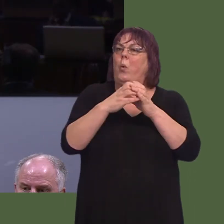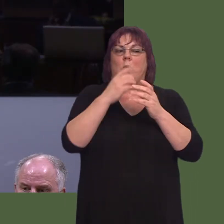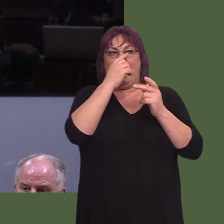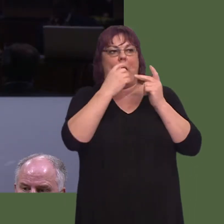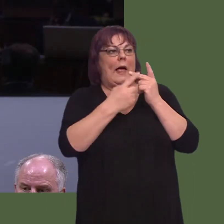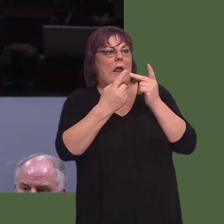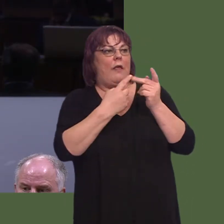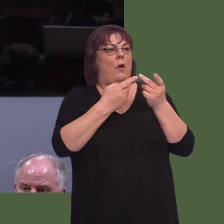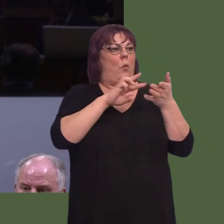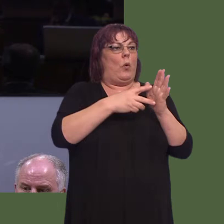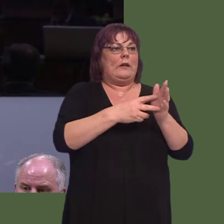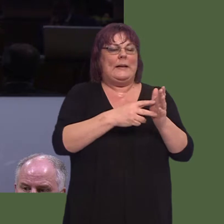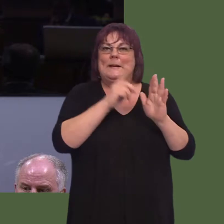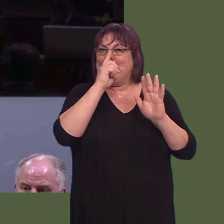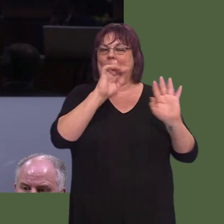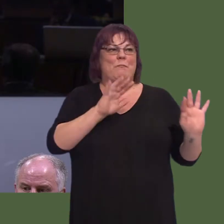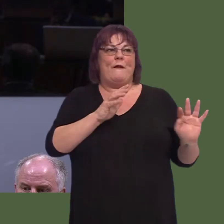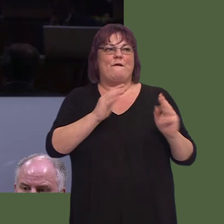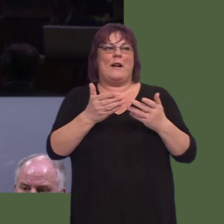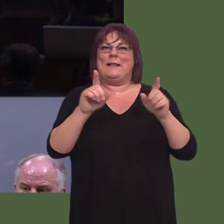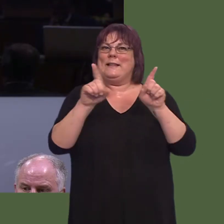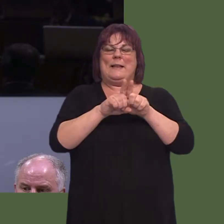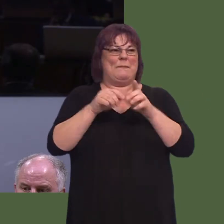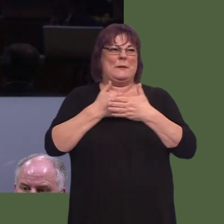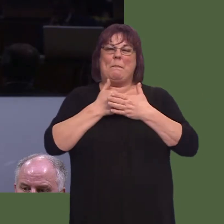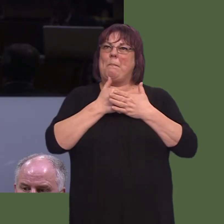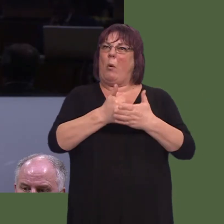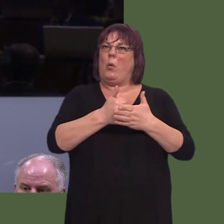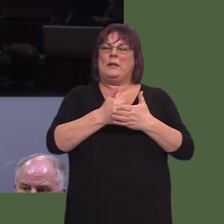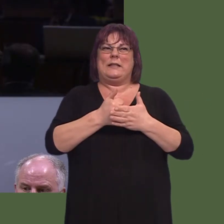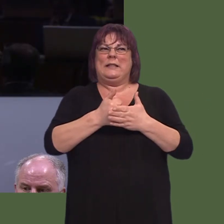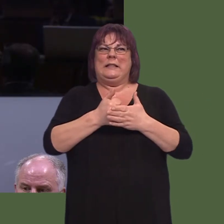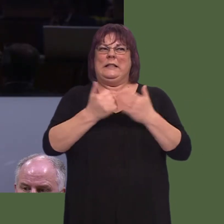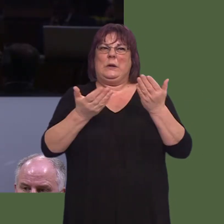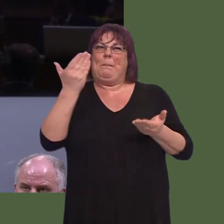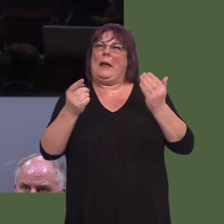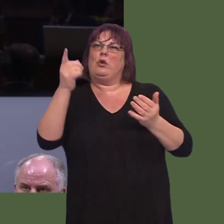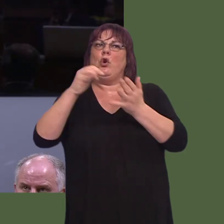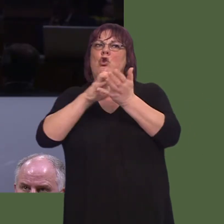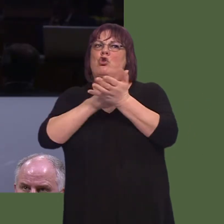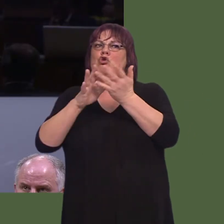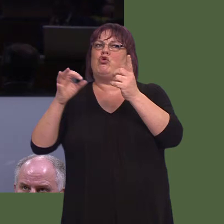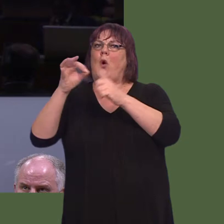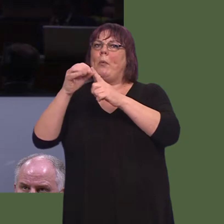can currently provide the same level of support as Shropdoc provides.